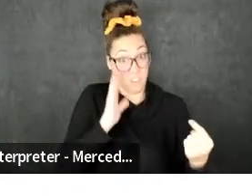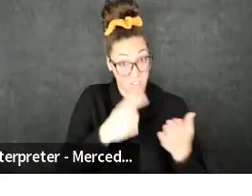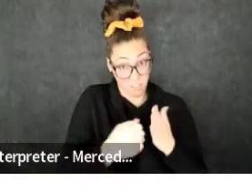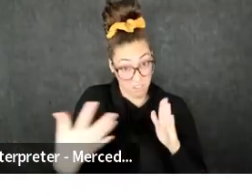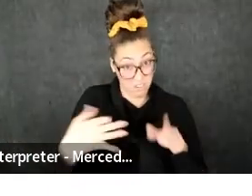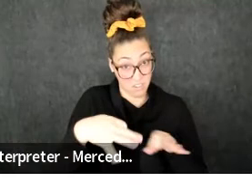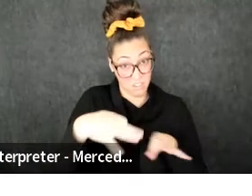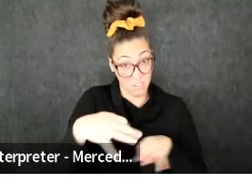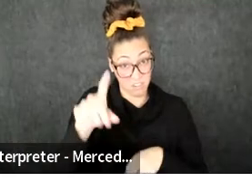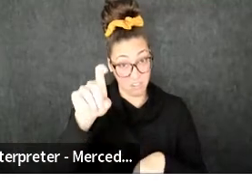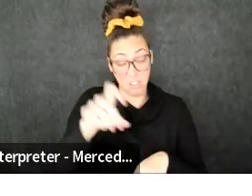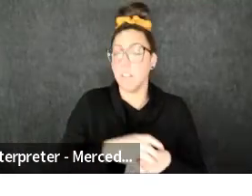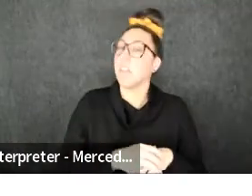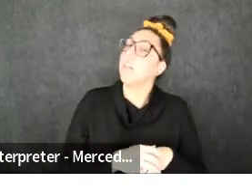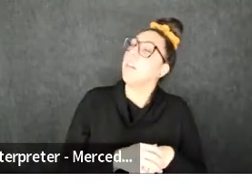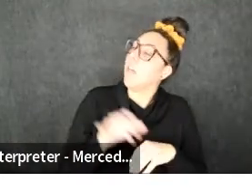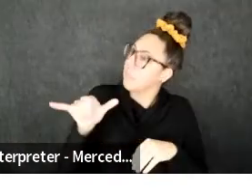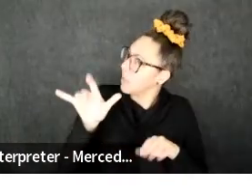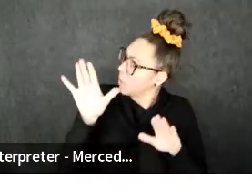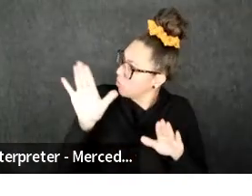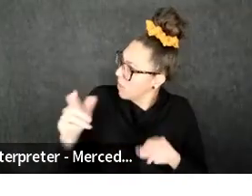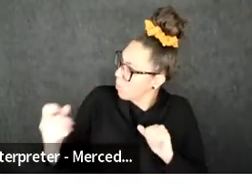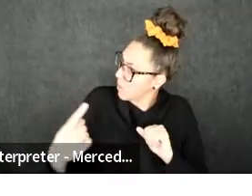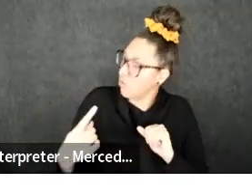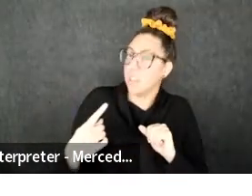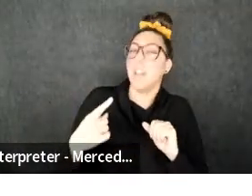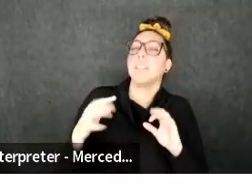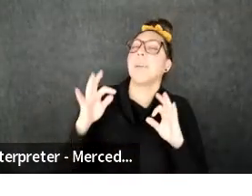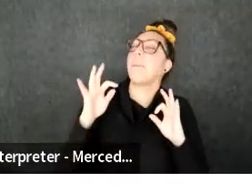that's a great question and that's a perfect segue way to